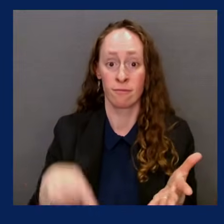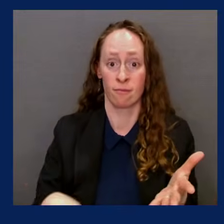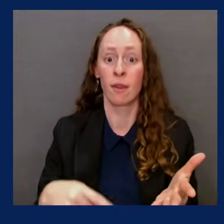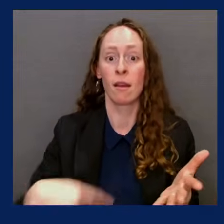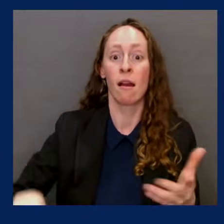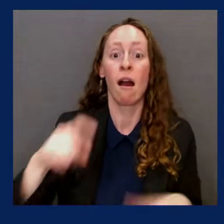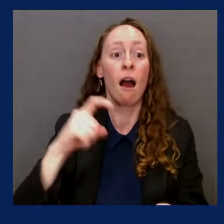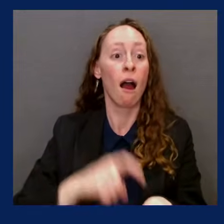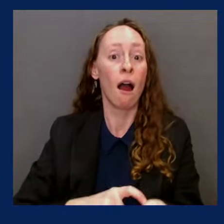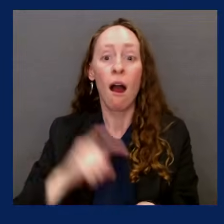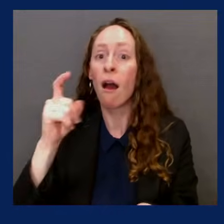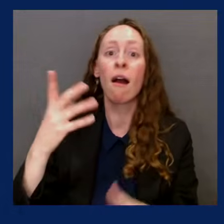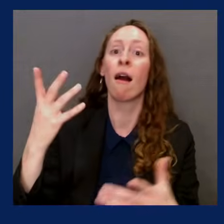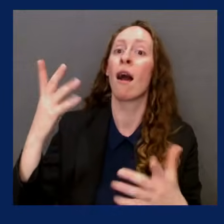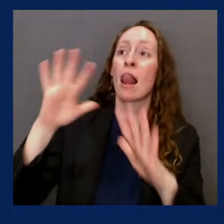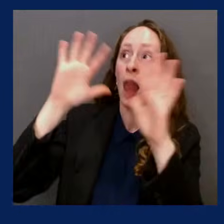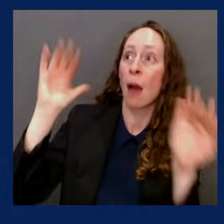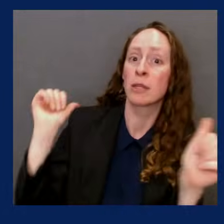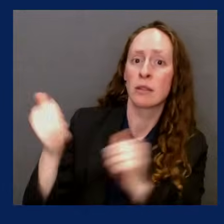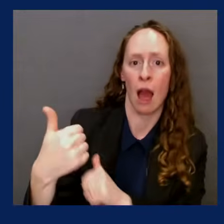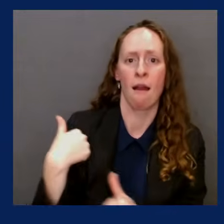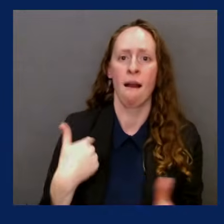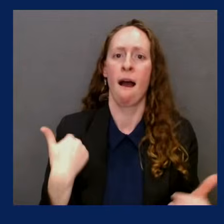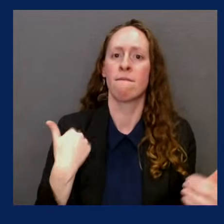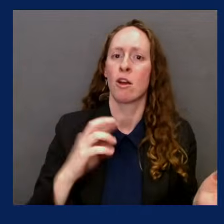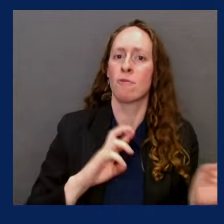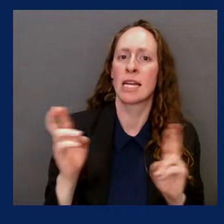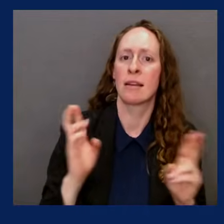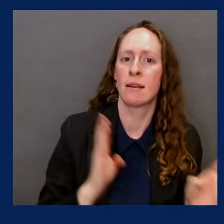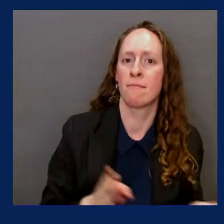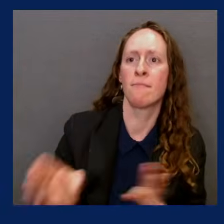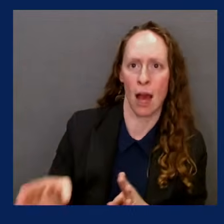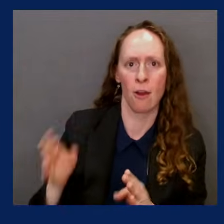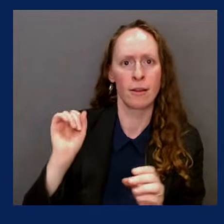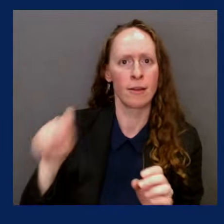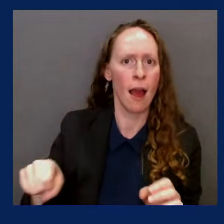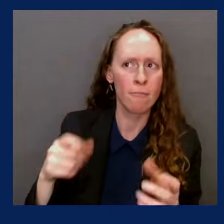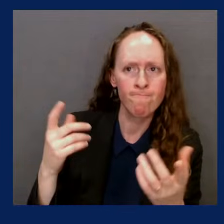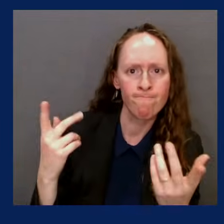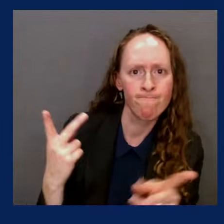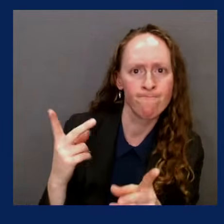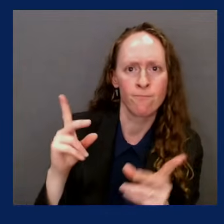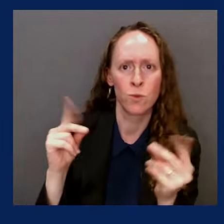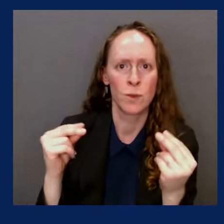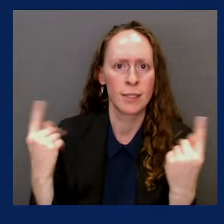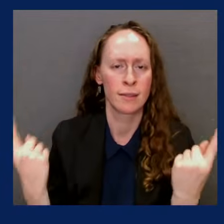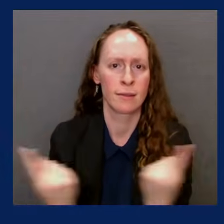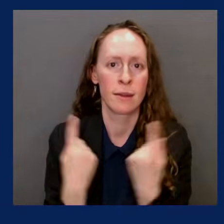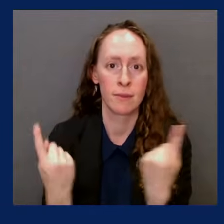both at home and globally. Today, we agreed new measures under the compact to support our energy transition,